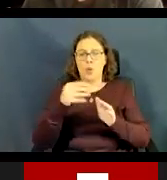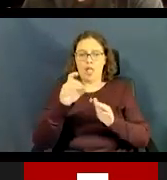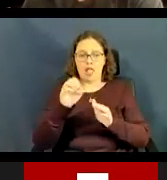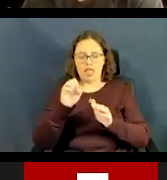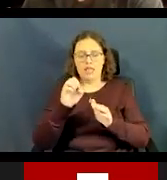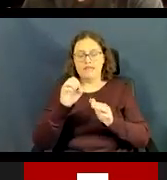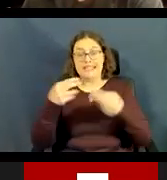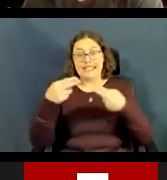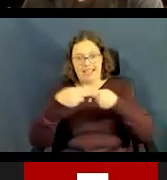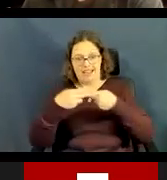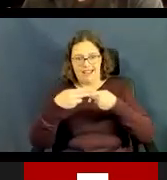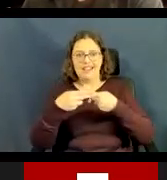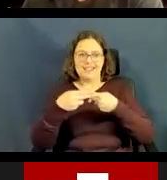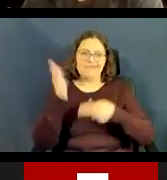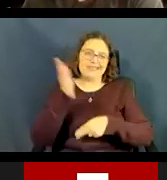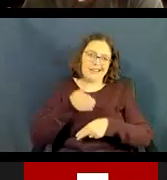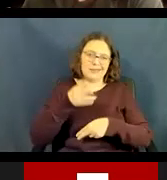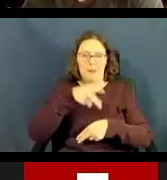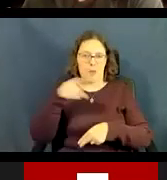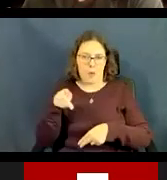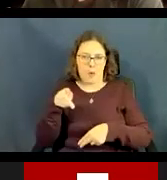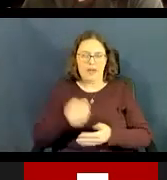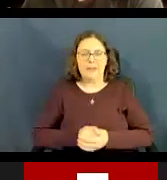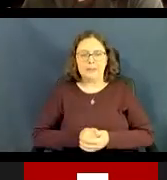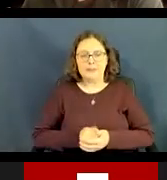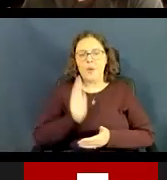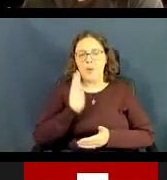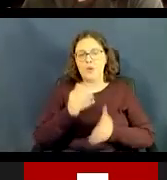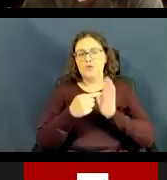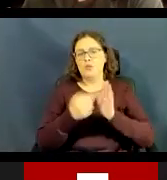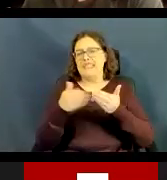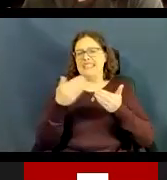I will give you an easy way to create that in PowerPoint and if you would like to